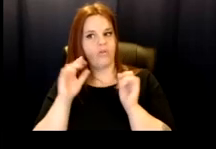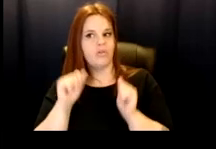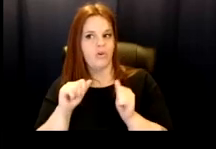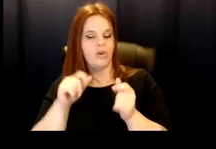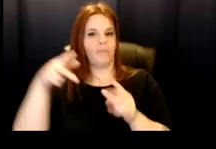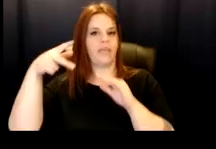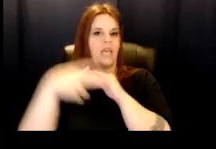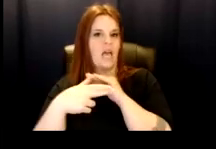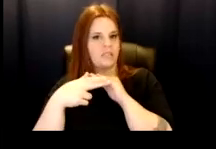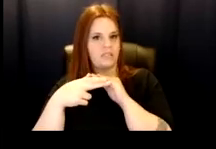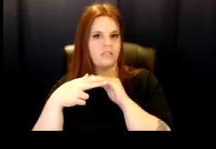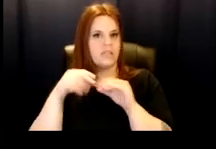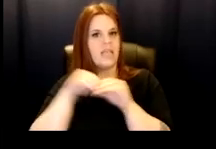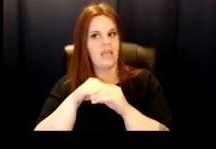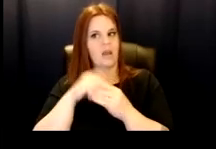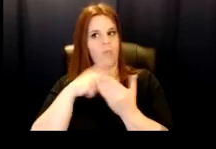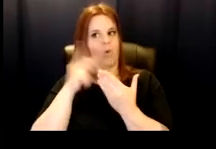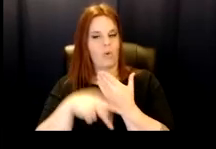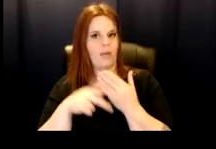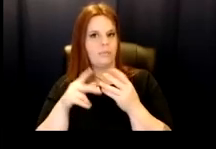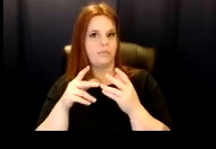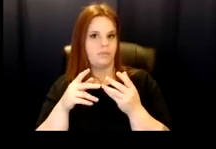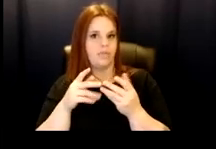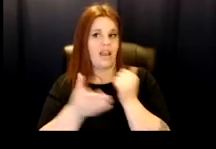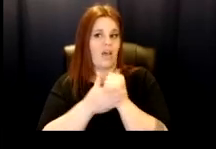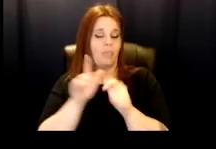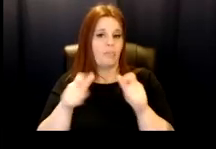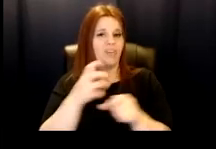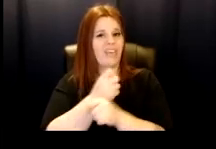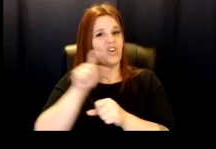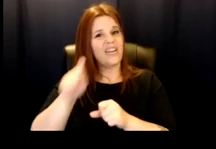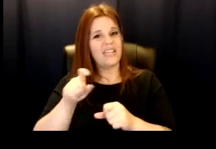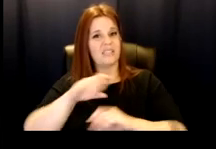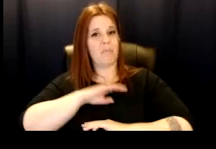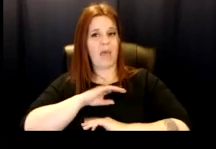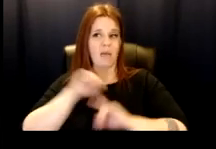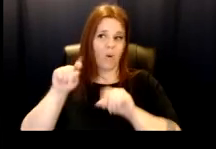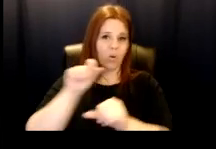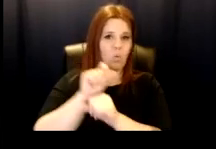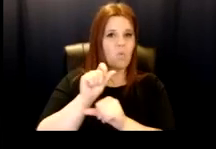get their daily needs met, live in their community and go to work.